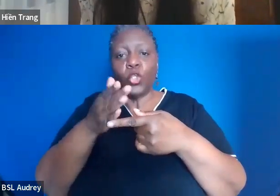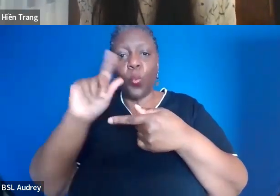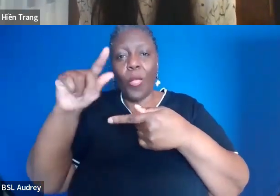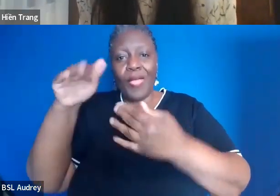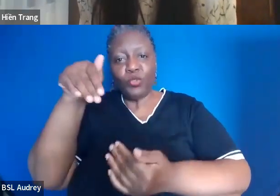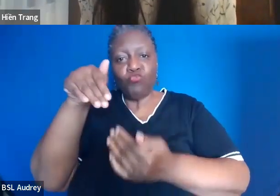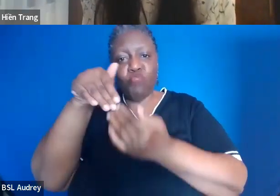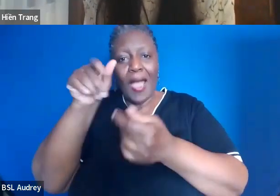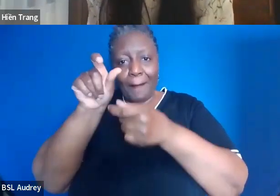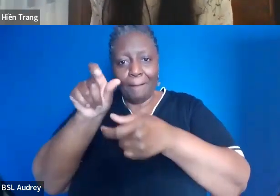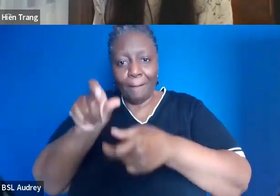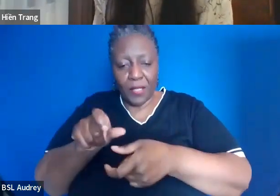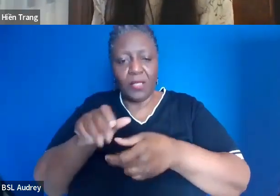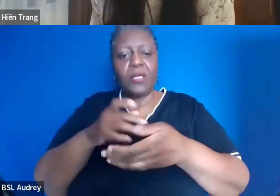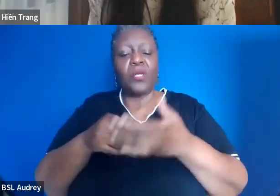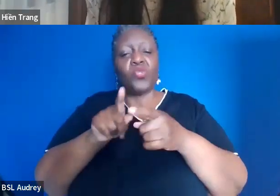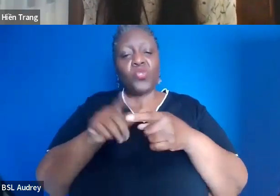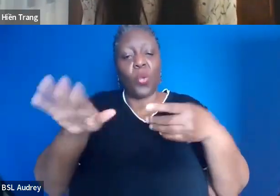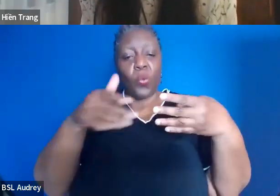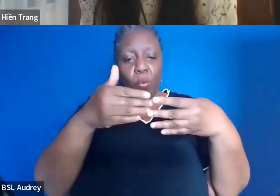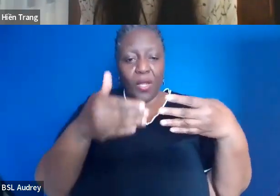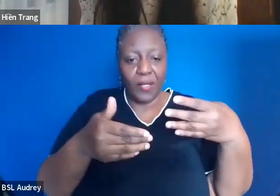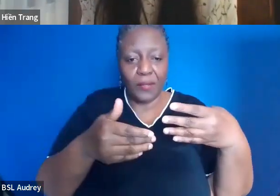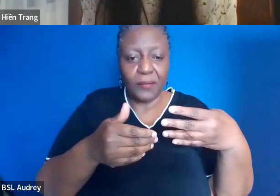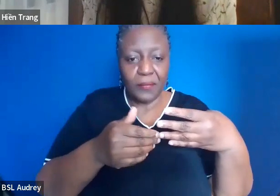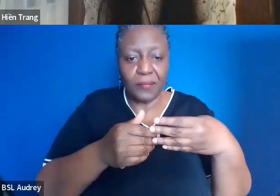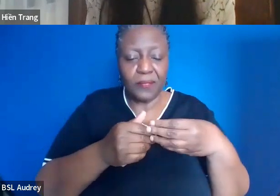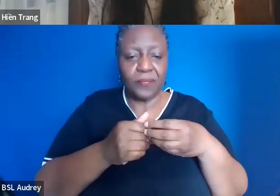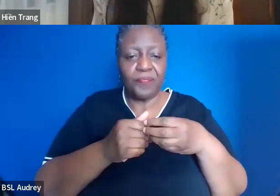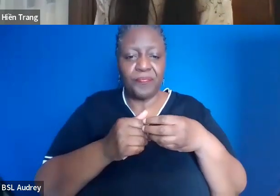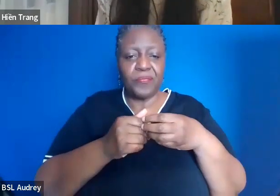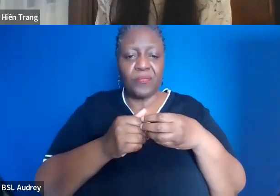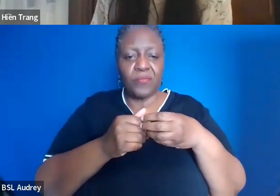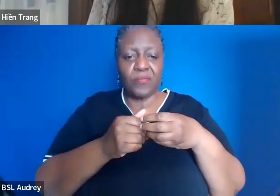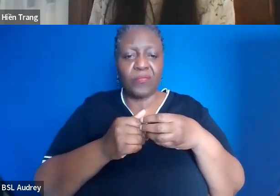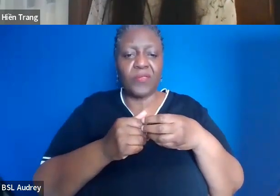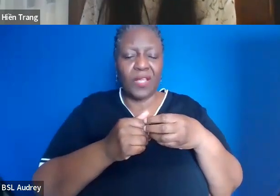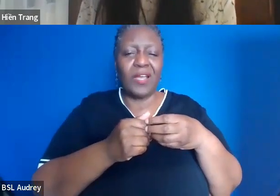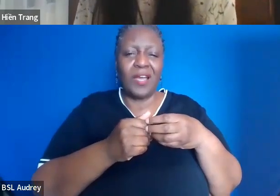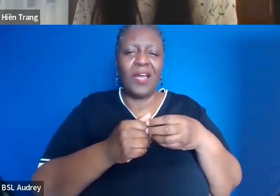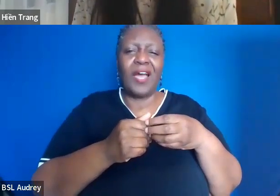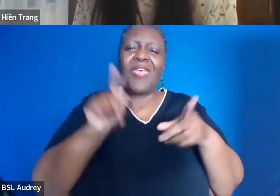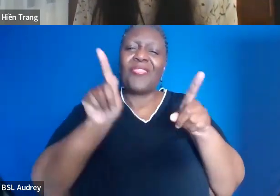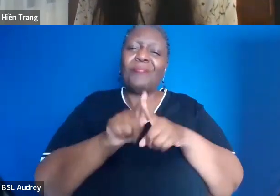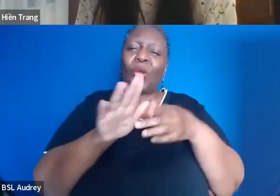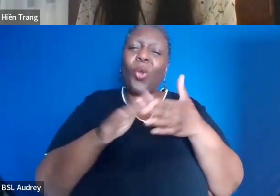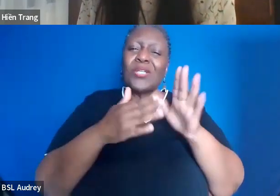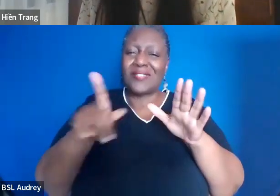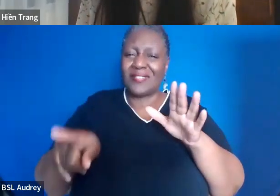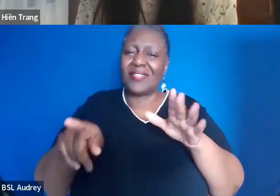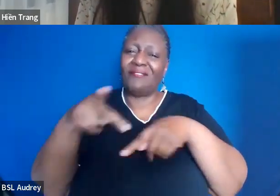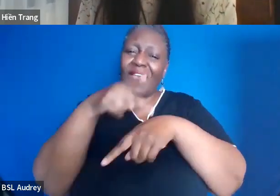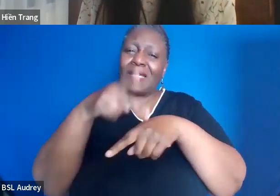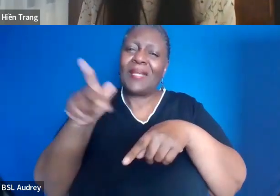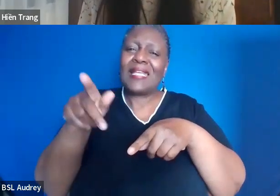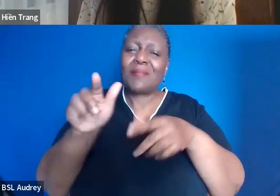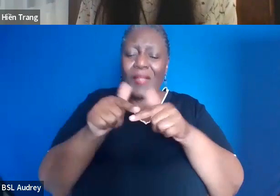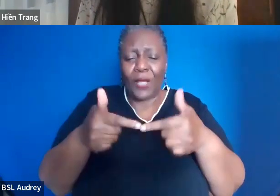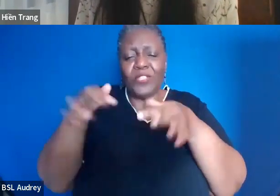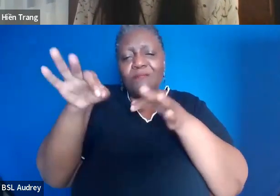within each line um because Vietnamese is such a melodical language in fact when the French